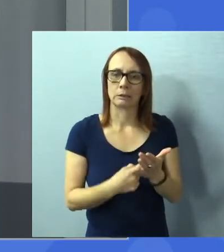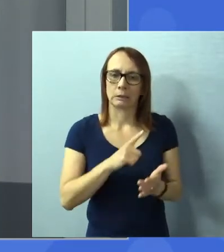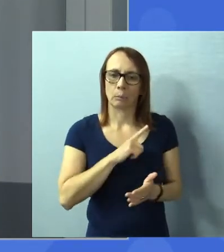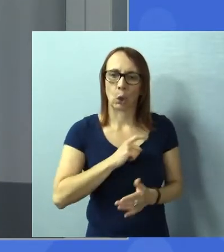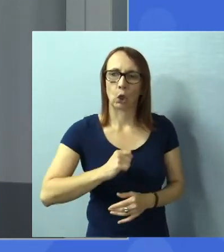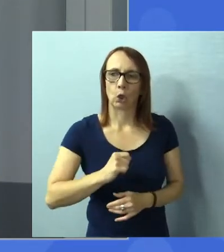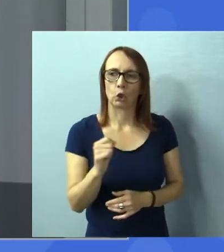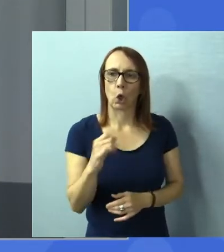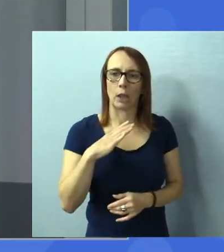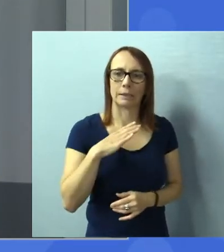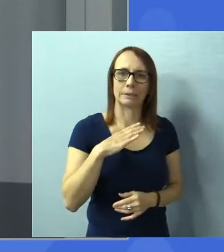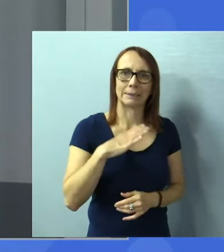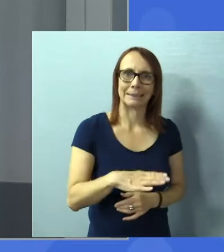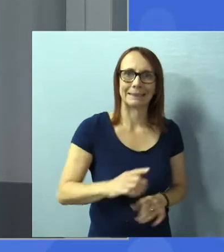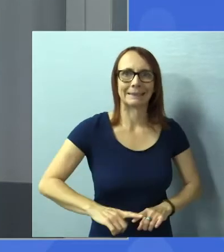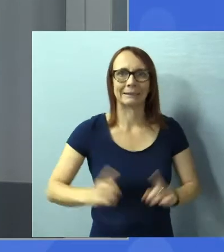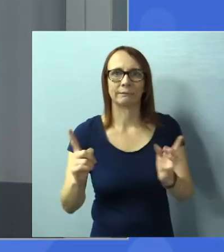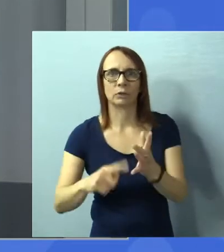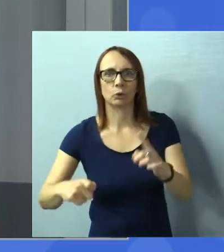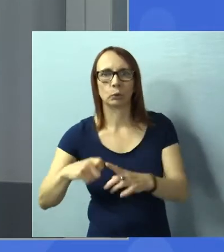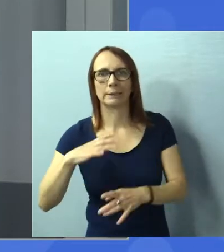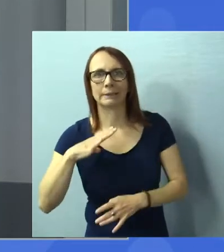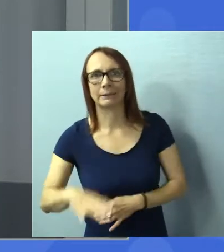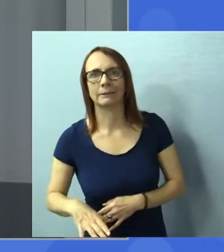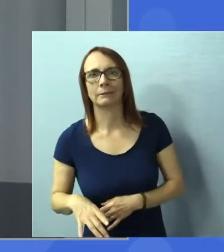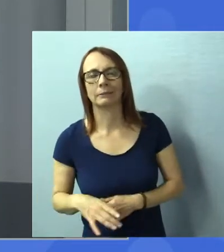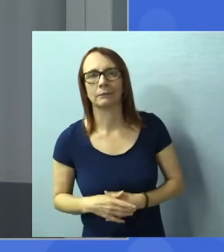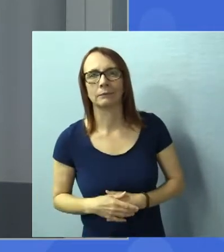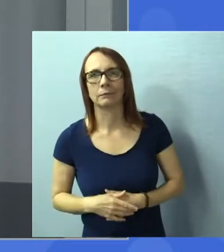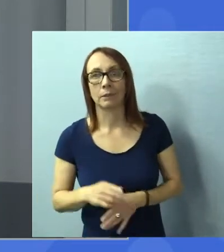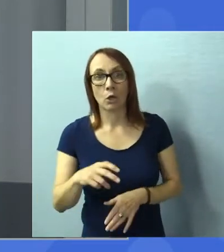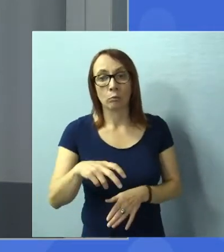different from that the rest of the UK so play as breaks it being done well